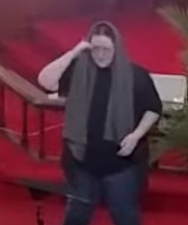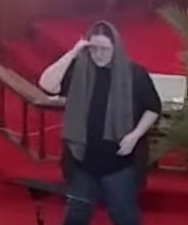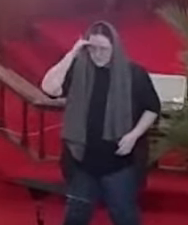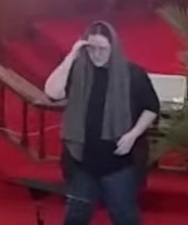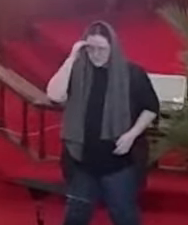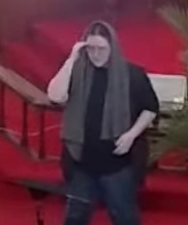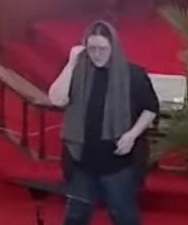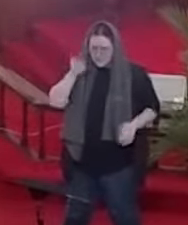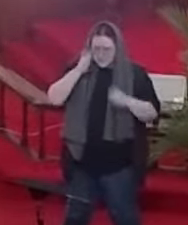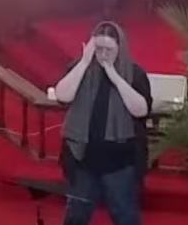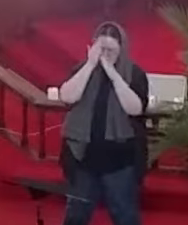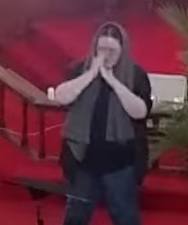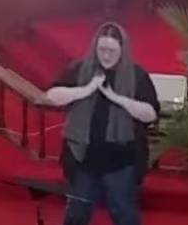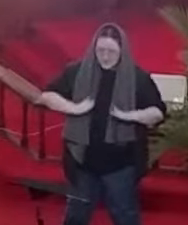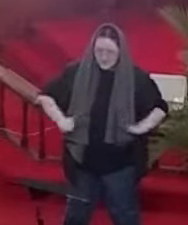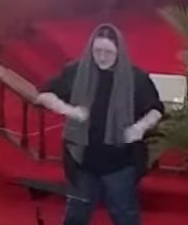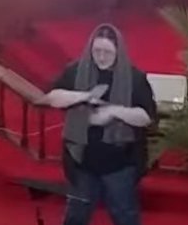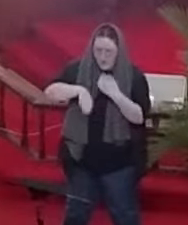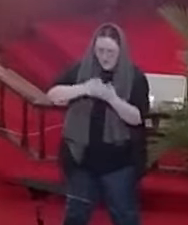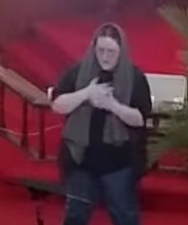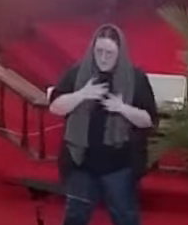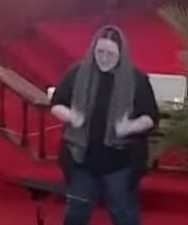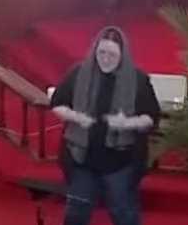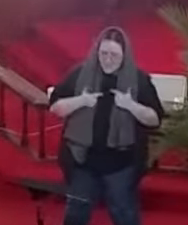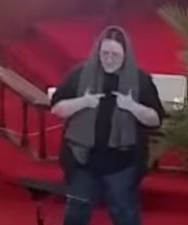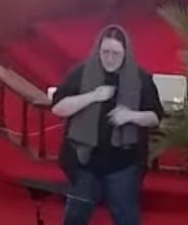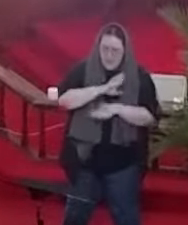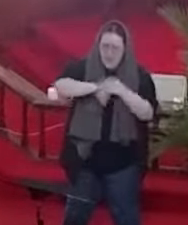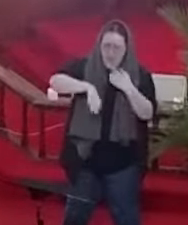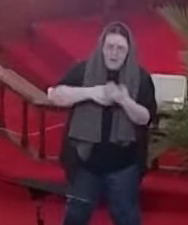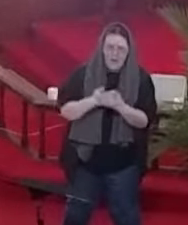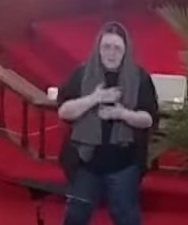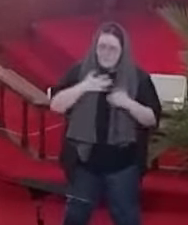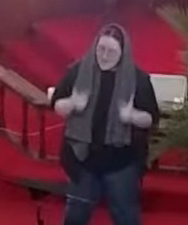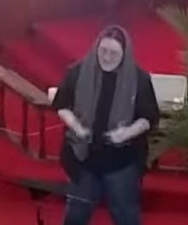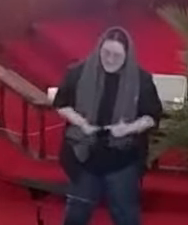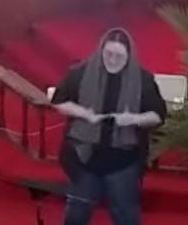She says, 'I have known silence all my life, all my life.